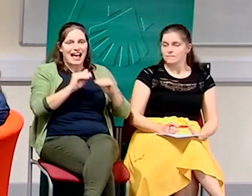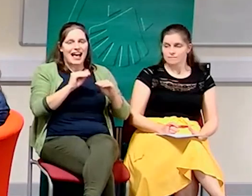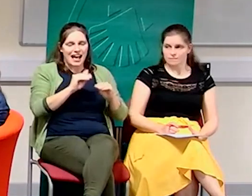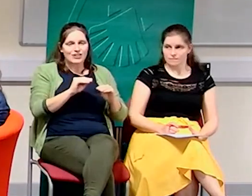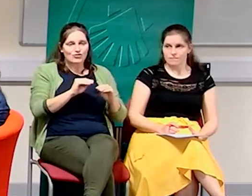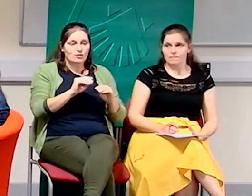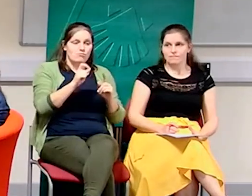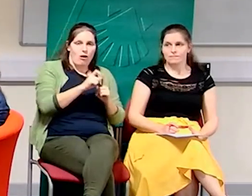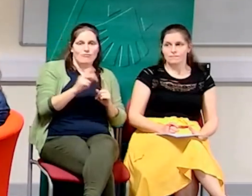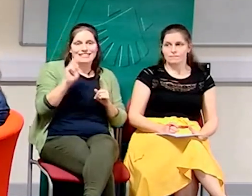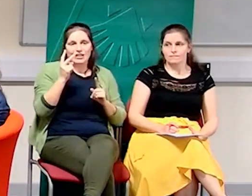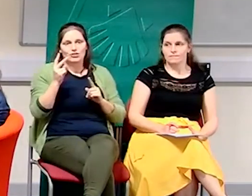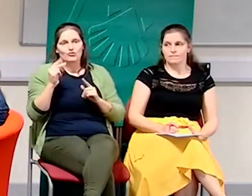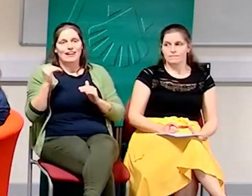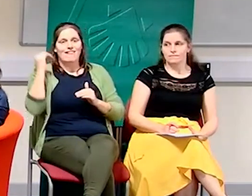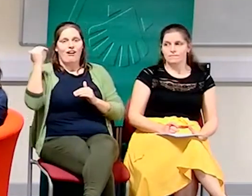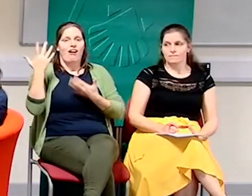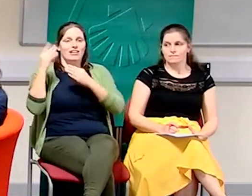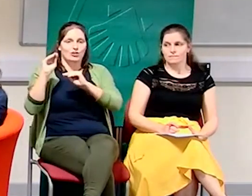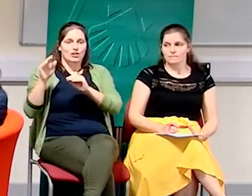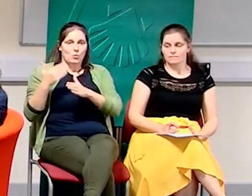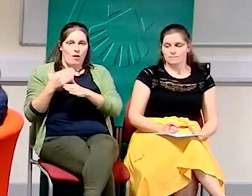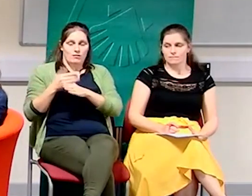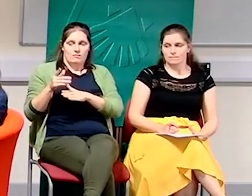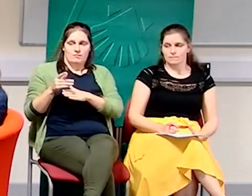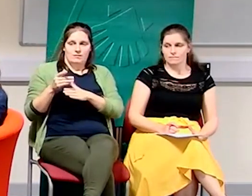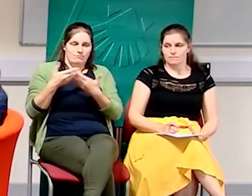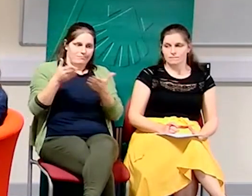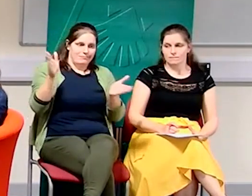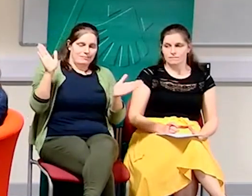well as higher education work and of obviously you do a lot of work in terms of the training